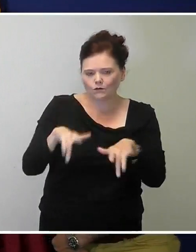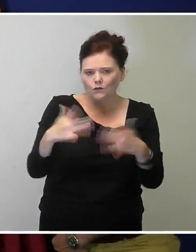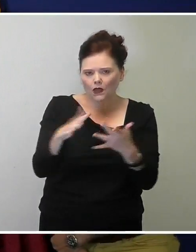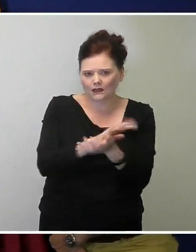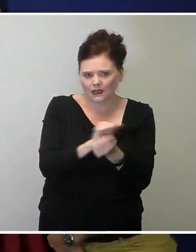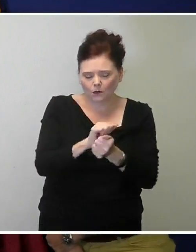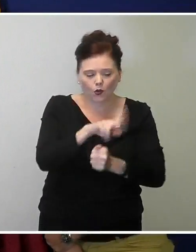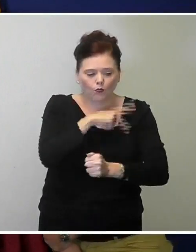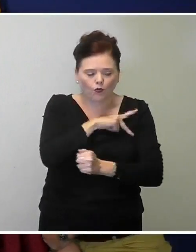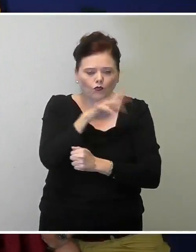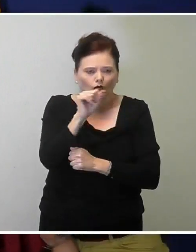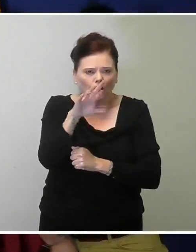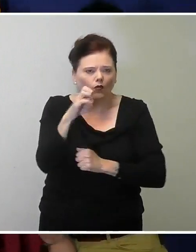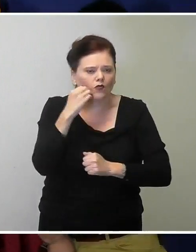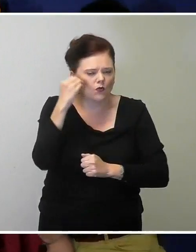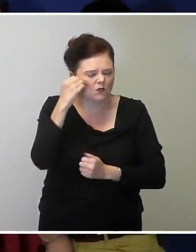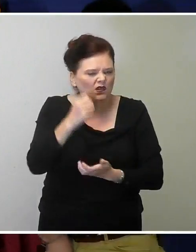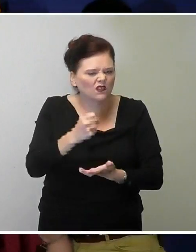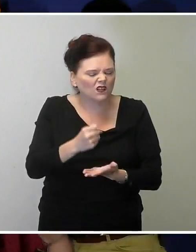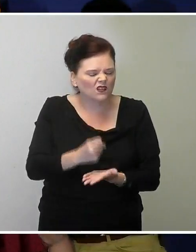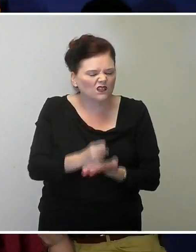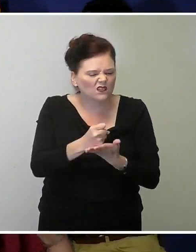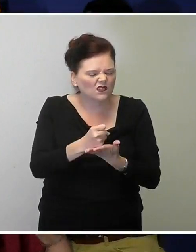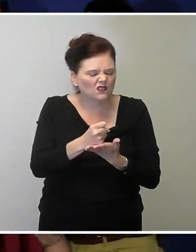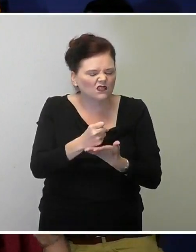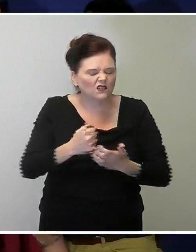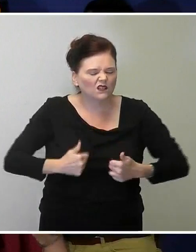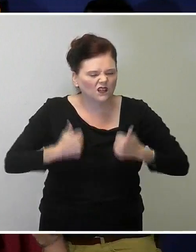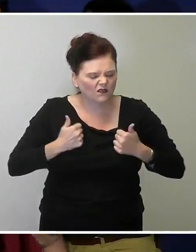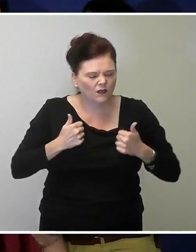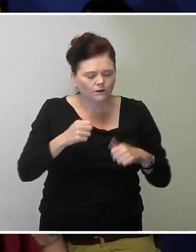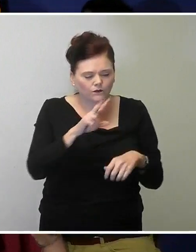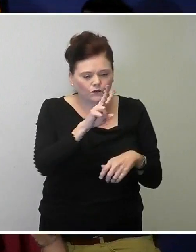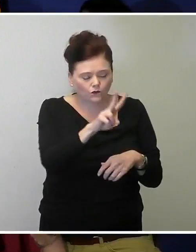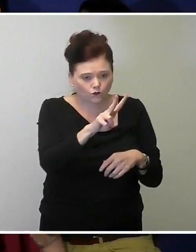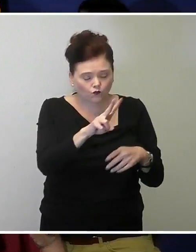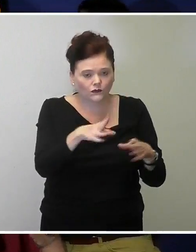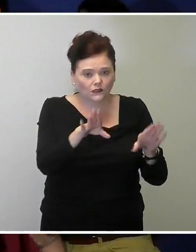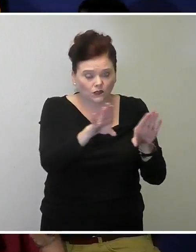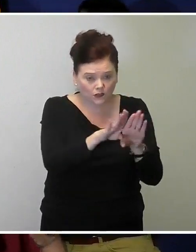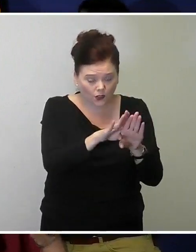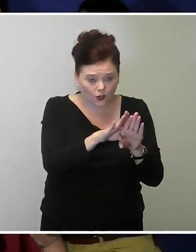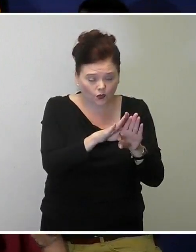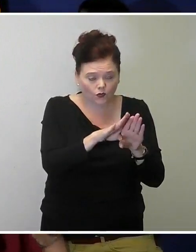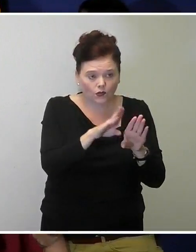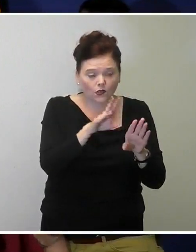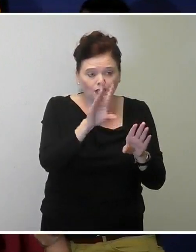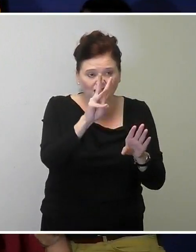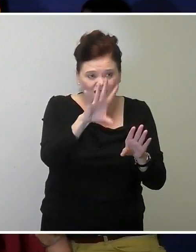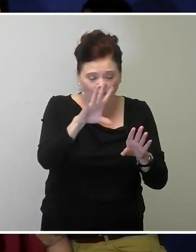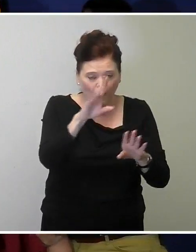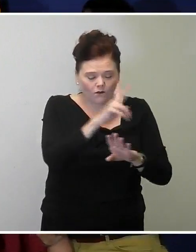ELECTRIC GRID AND GENERATORS AND SIX REPORTING MINOR DAMAGE. PERSONAL CARE HOMES AND ASSISTED